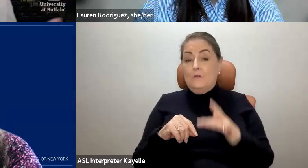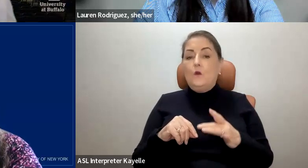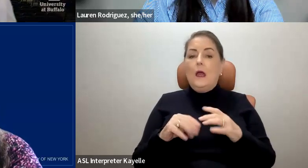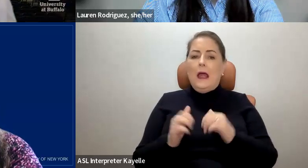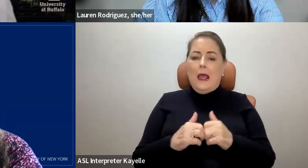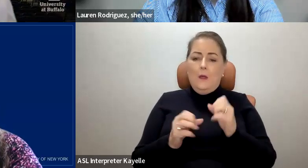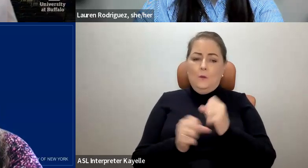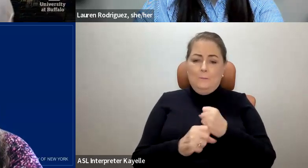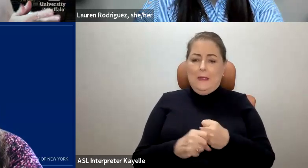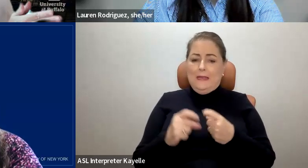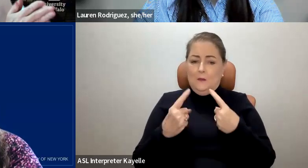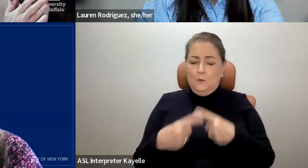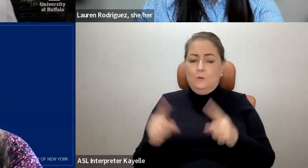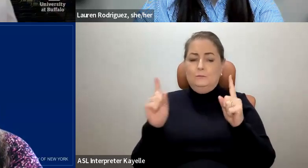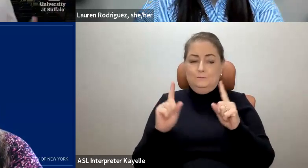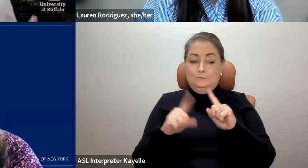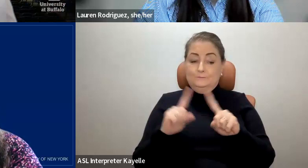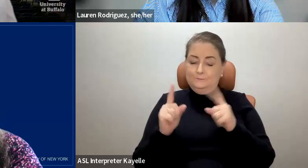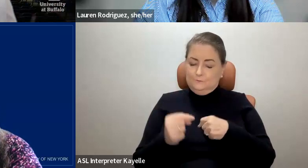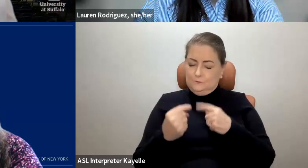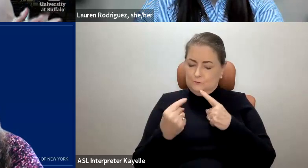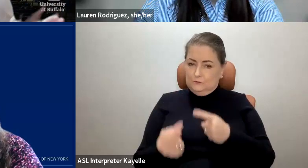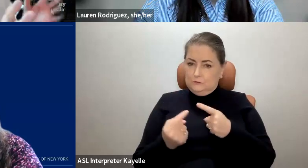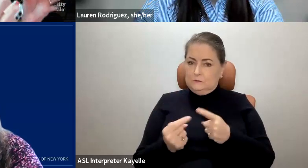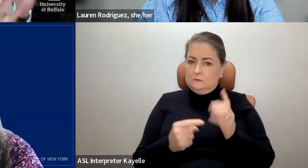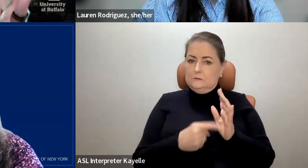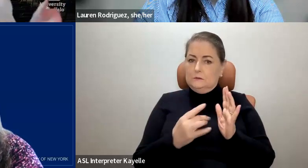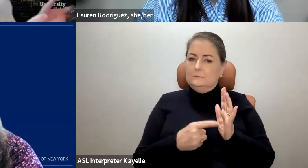this work, but we struggle sometimes against that legal